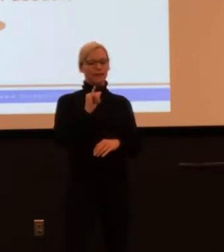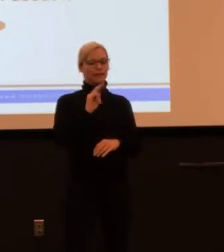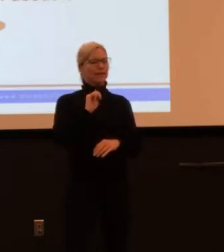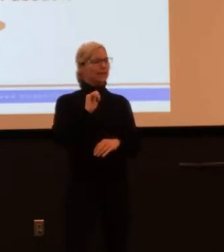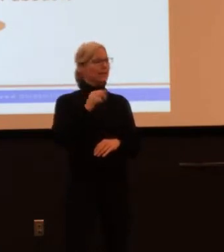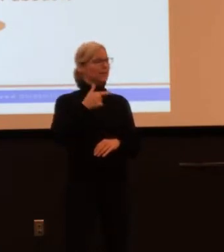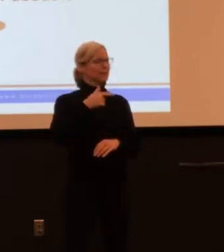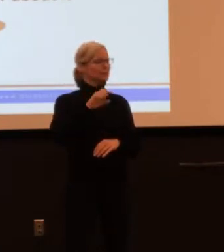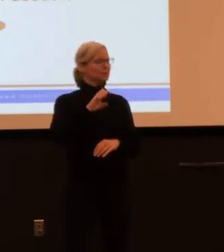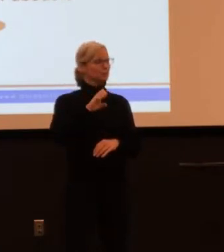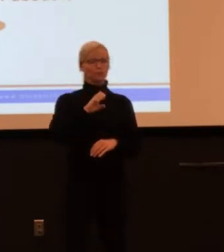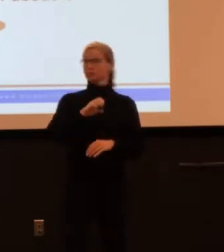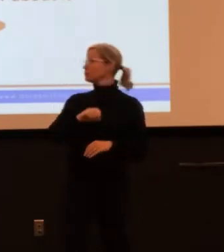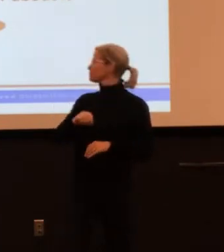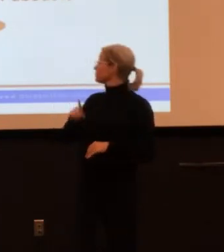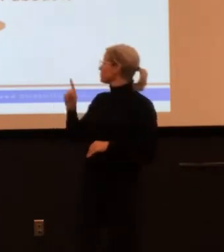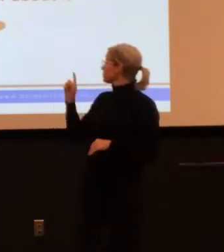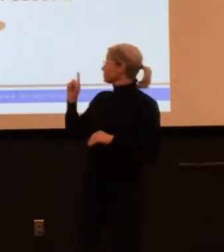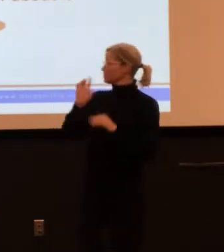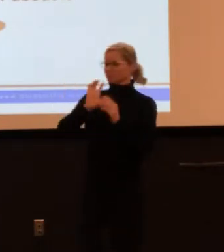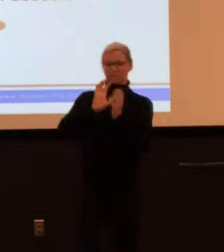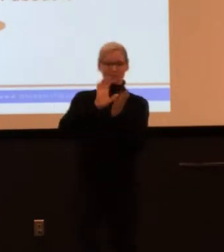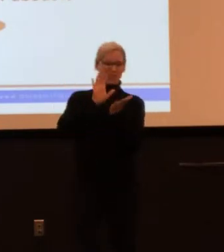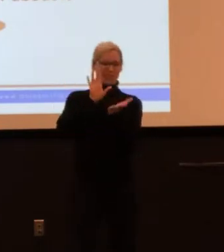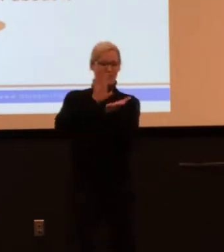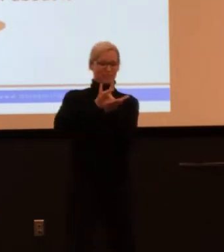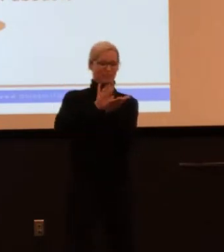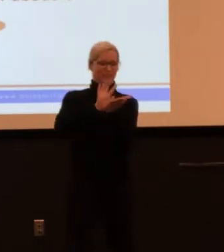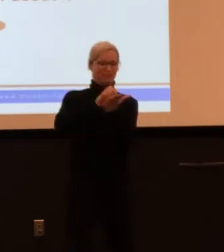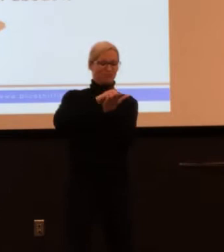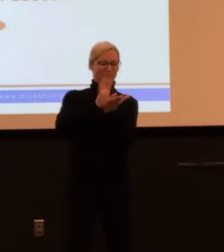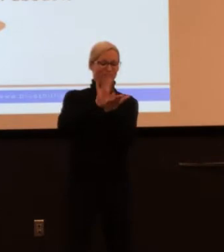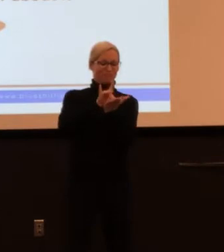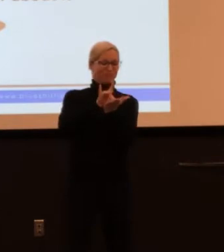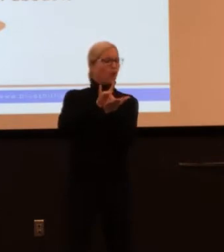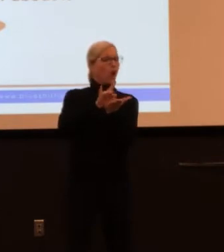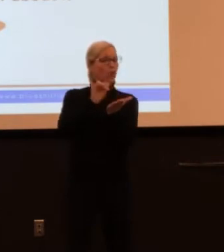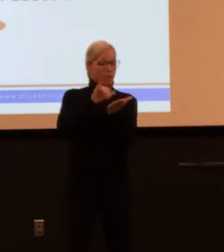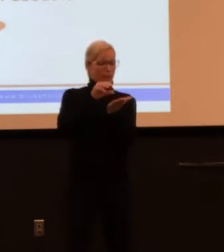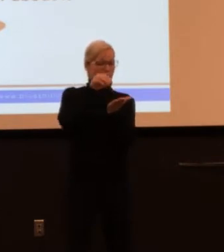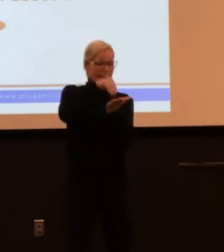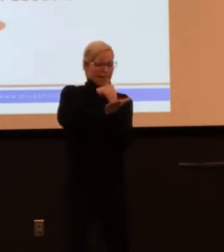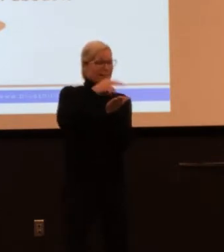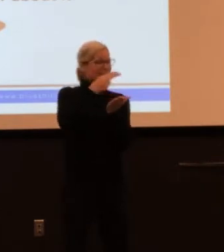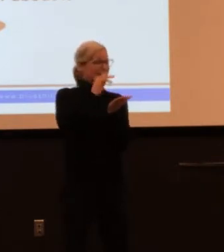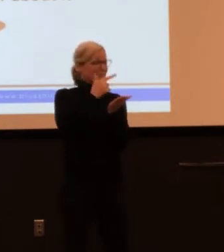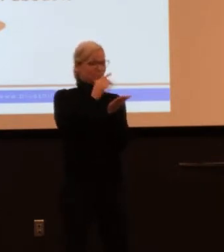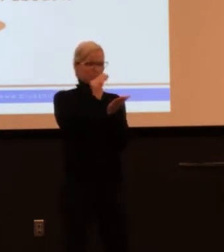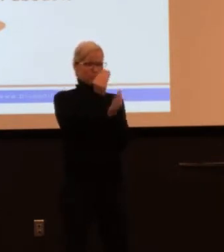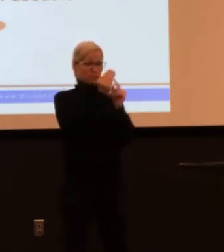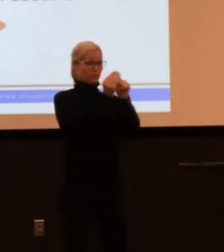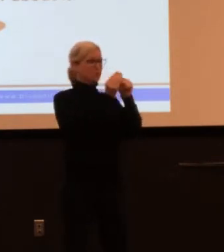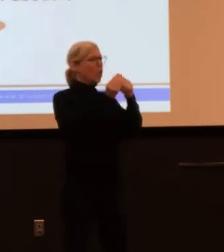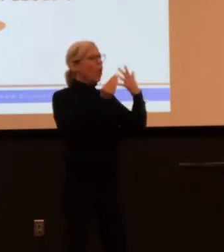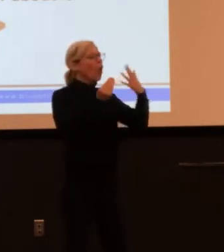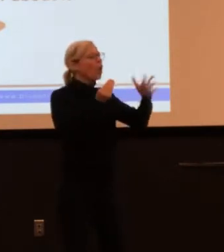that already existed and was patented by someone else. So, it incorporates an existing invention